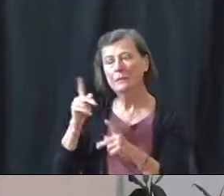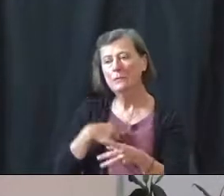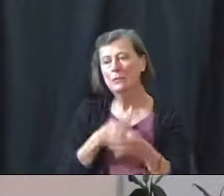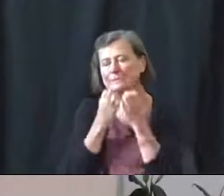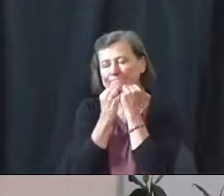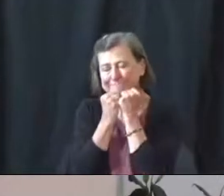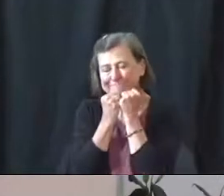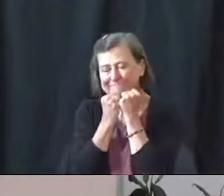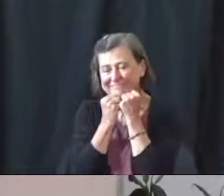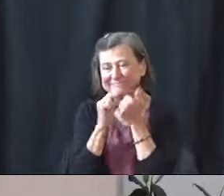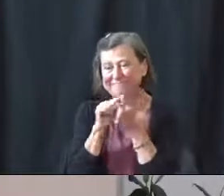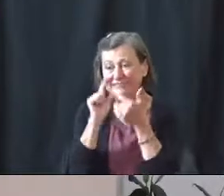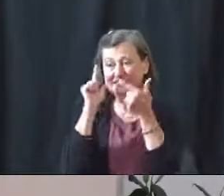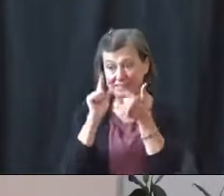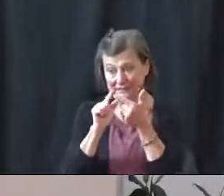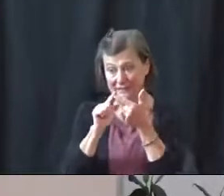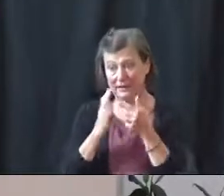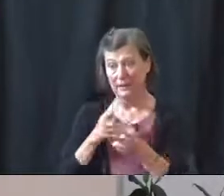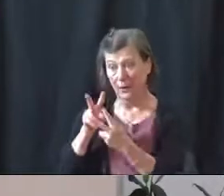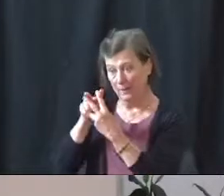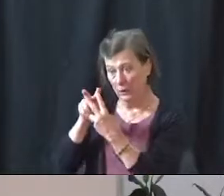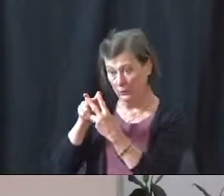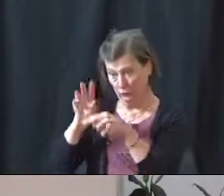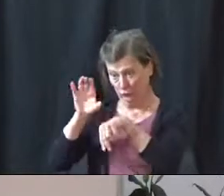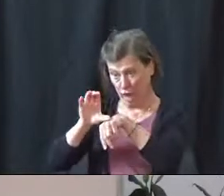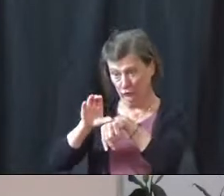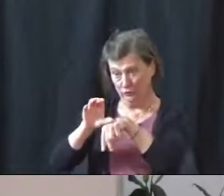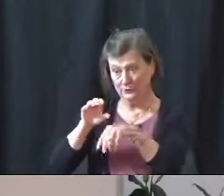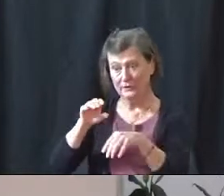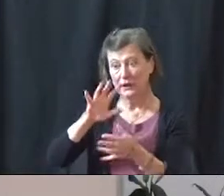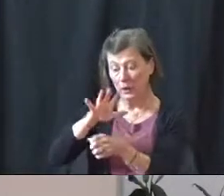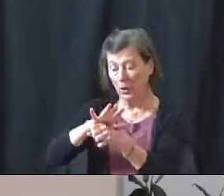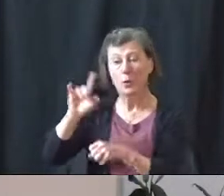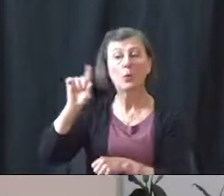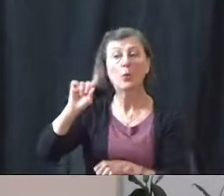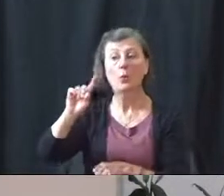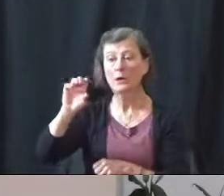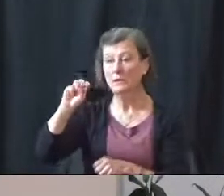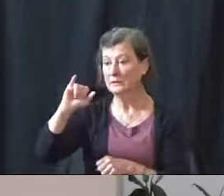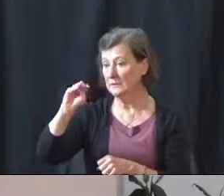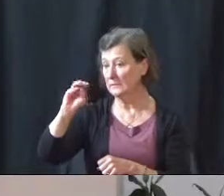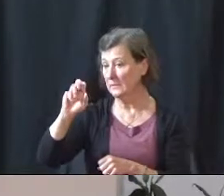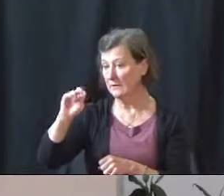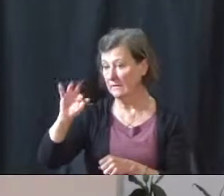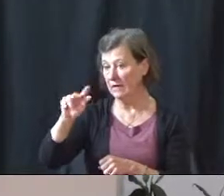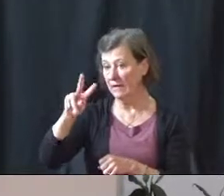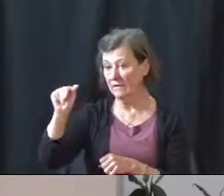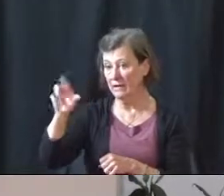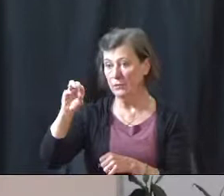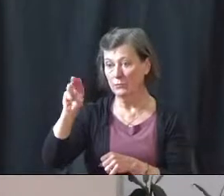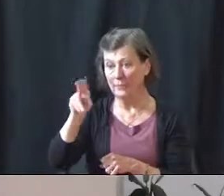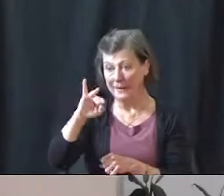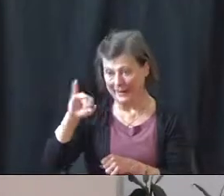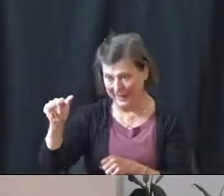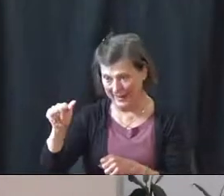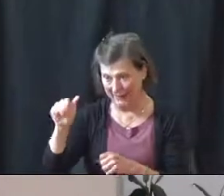The second is for our partner church, which is located in Simenfalva, Transylvania, Romania.